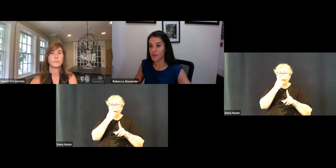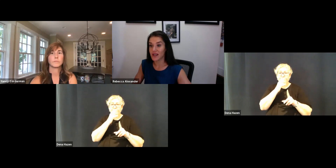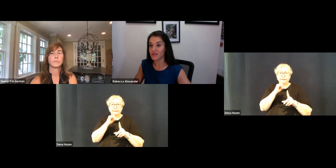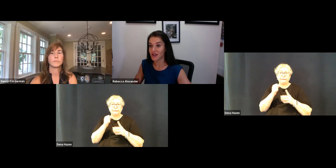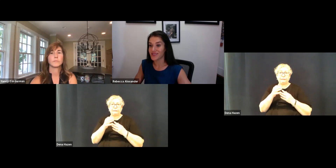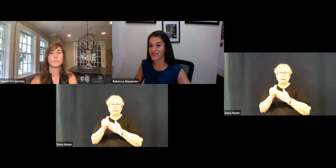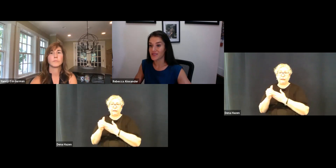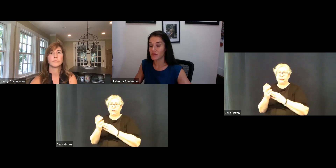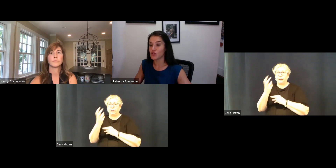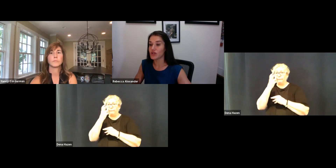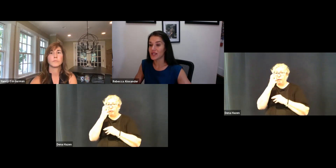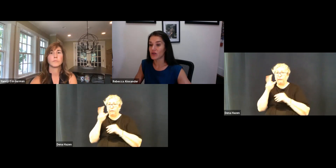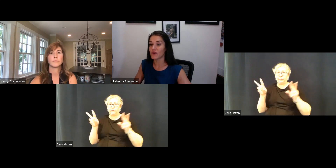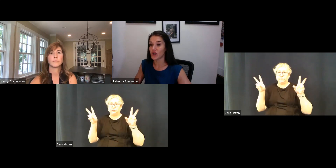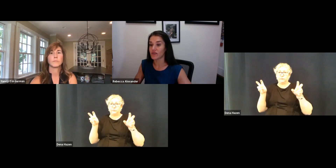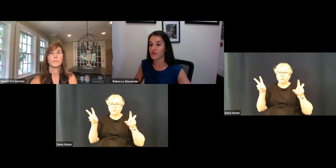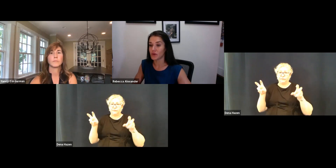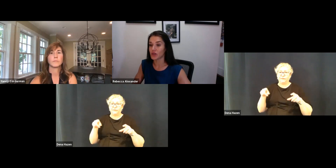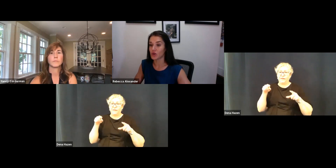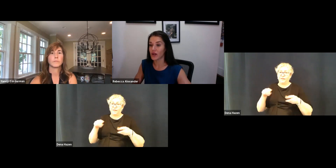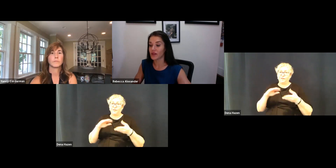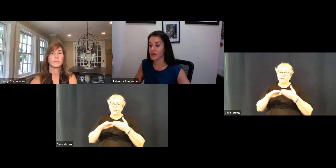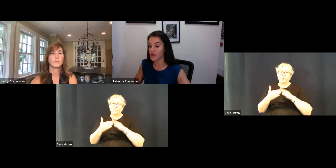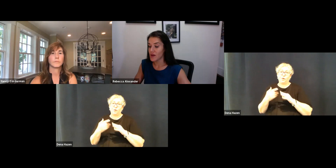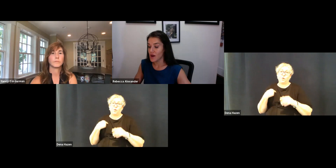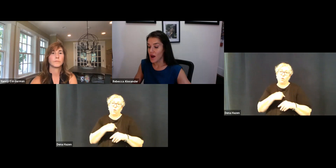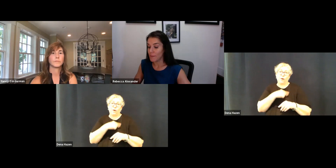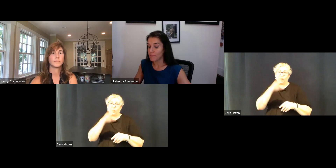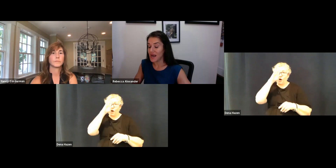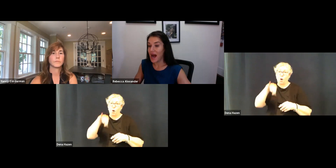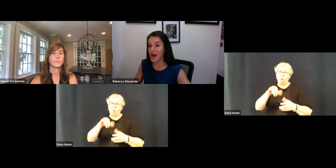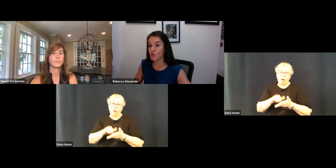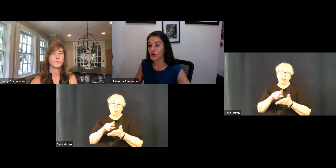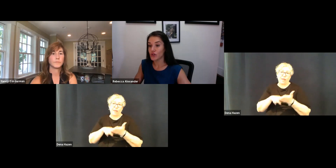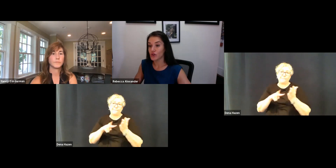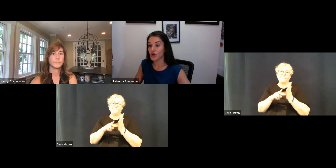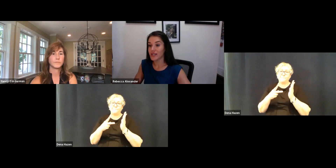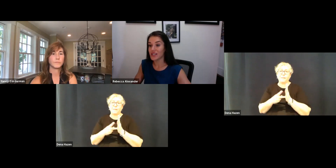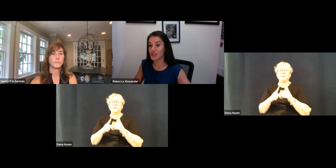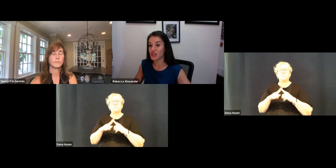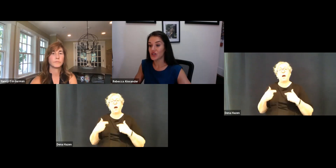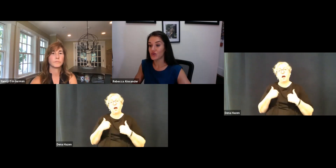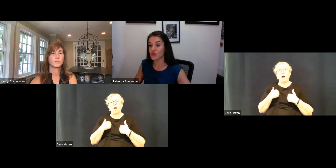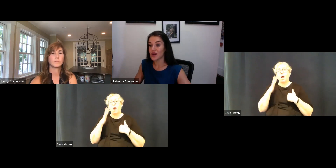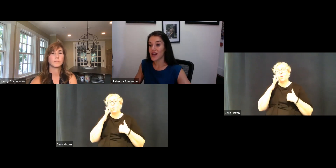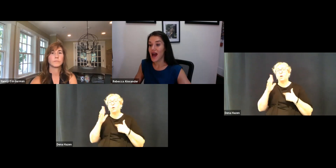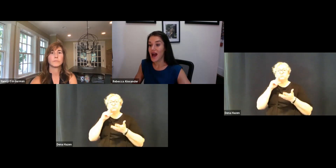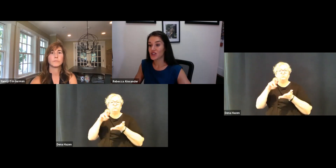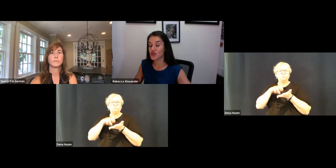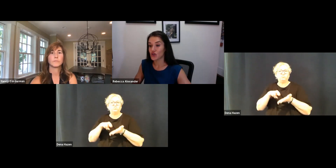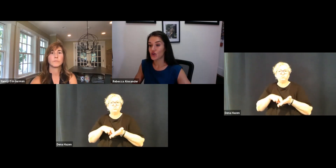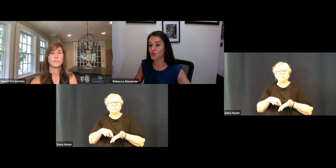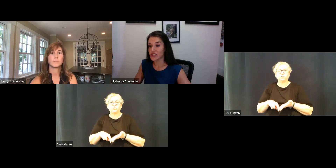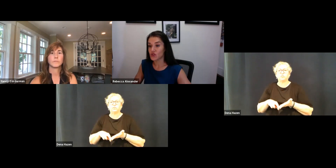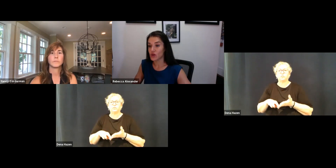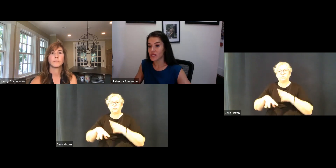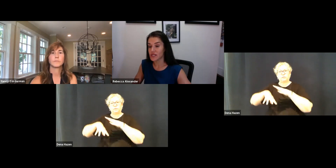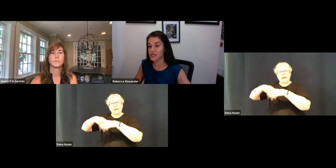many of us in this community are very familiar with. But I would look into external resources